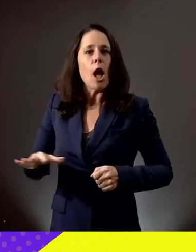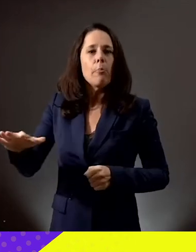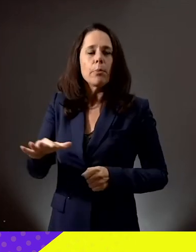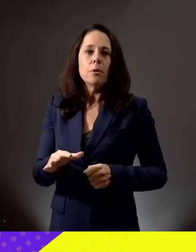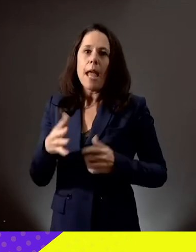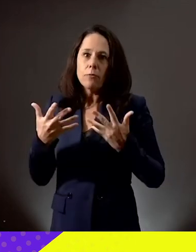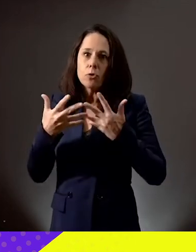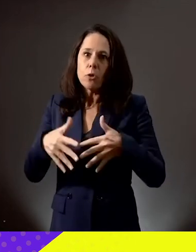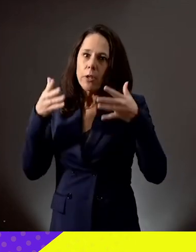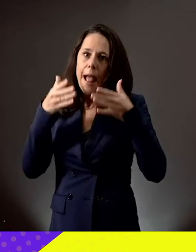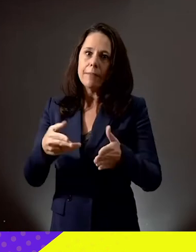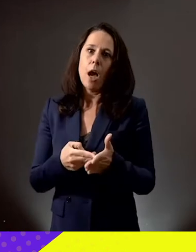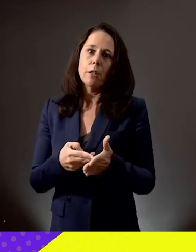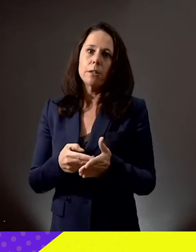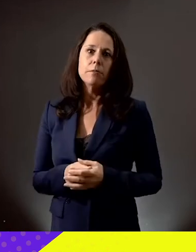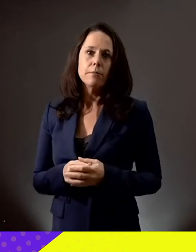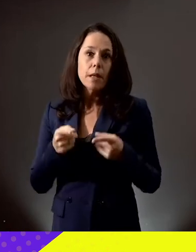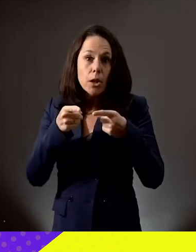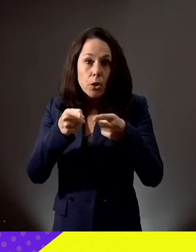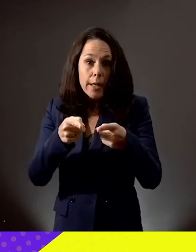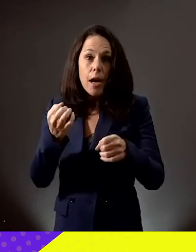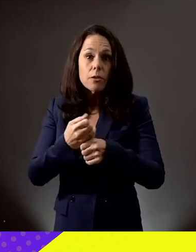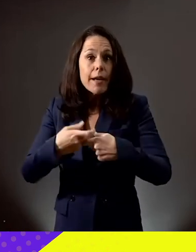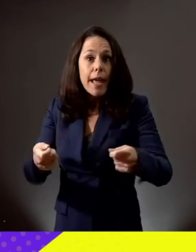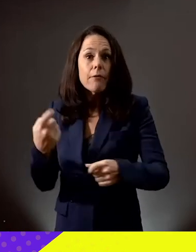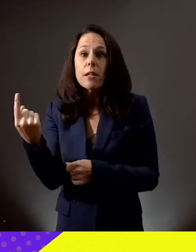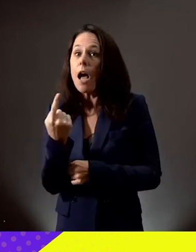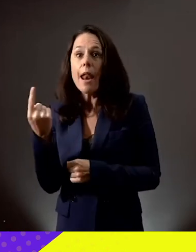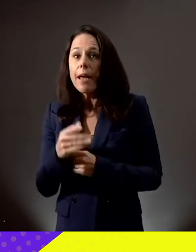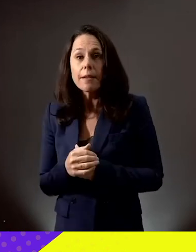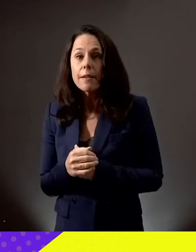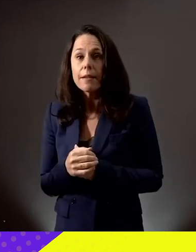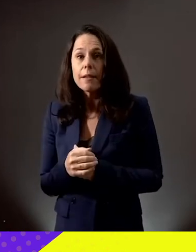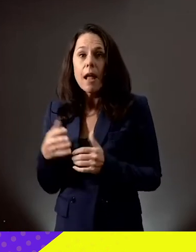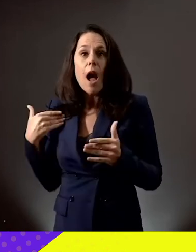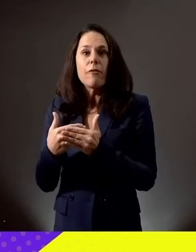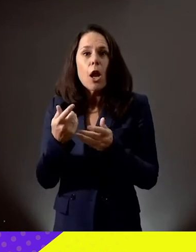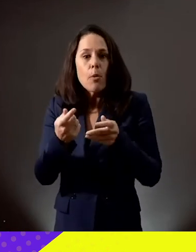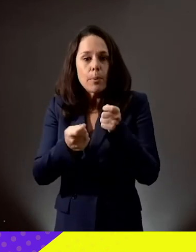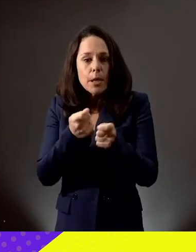And of course, you're not alone in this. The cabinet has been trying to help you measure diversity better.